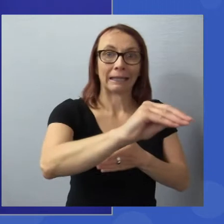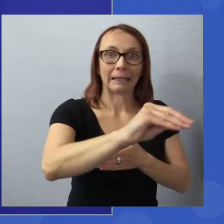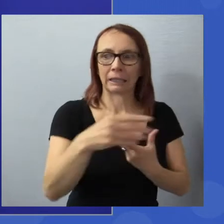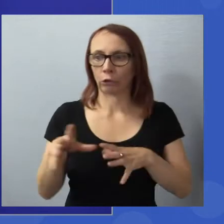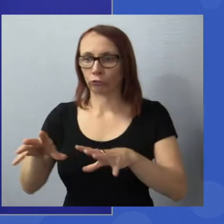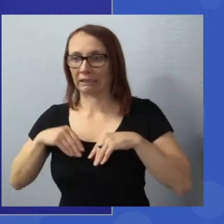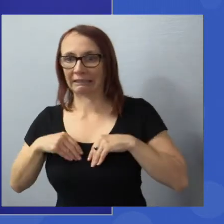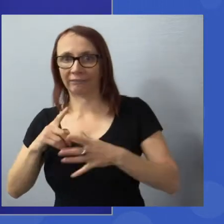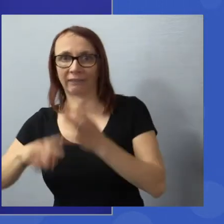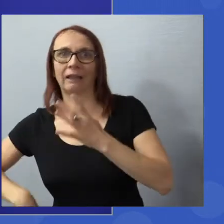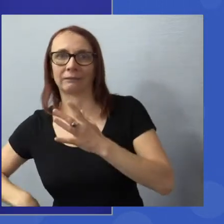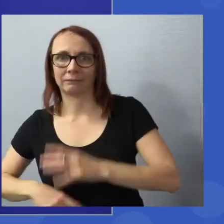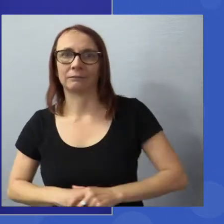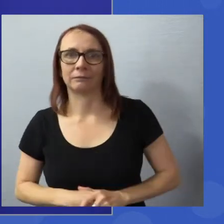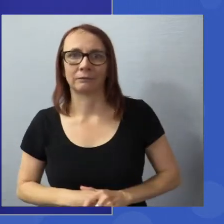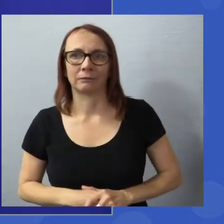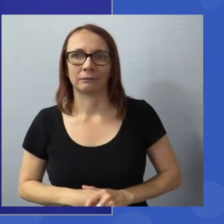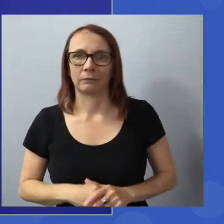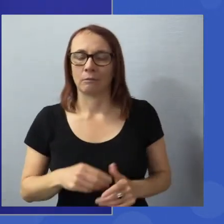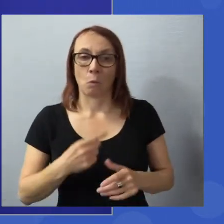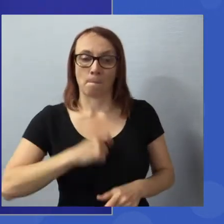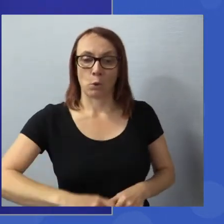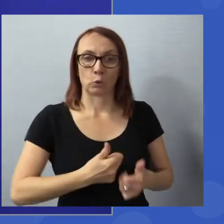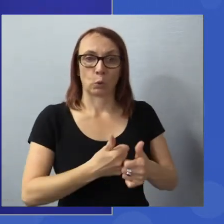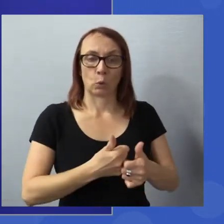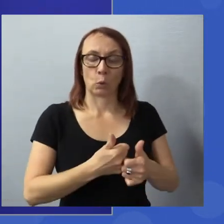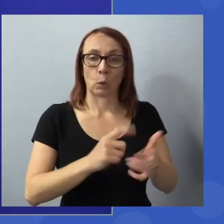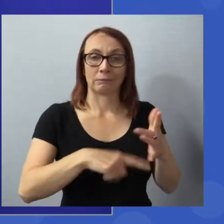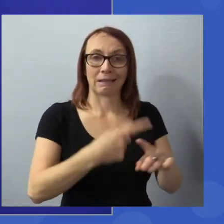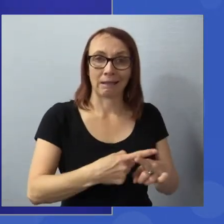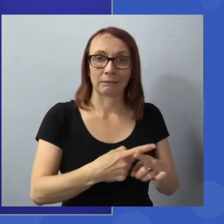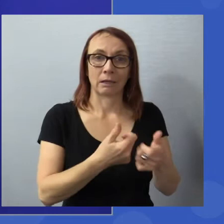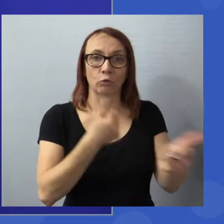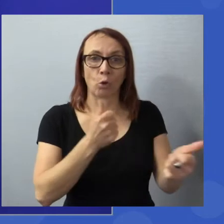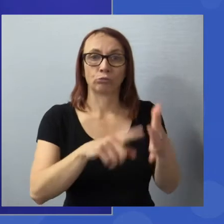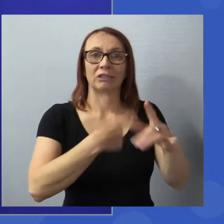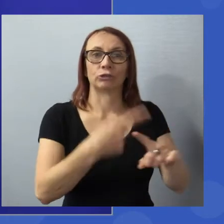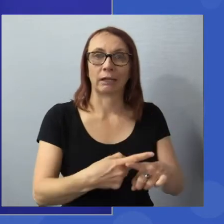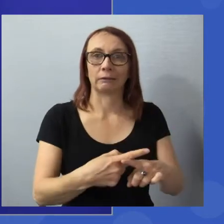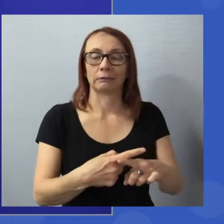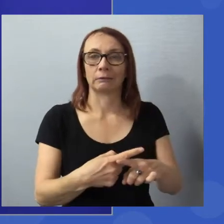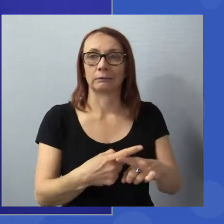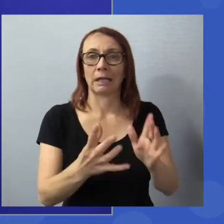personal tax corporation tax there's examples of this and other countries